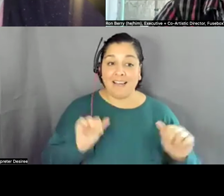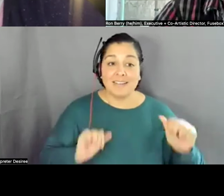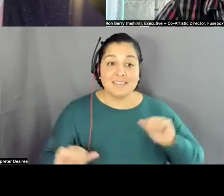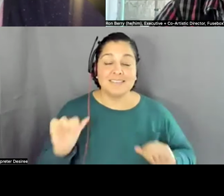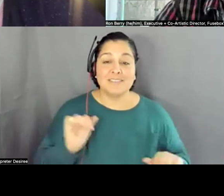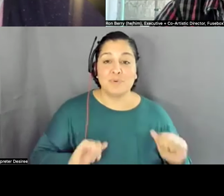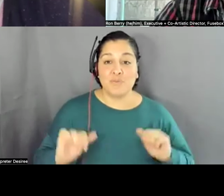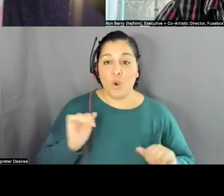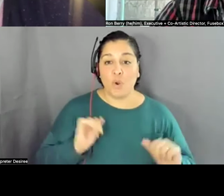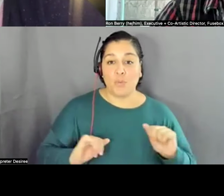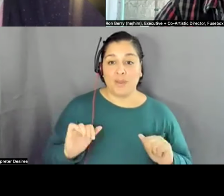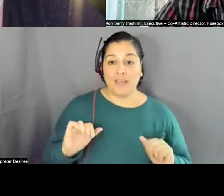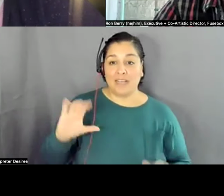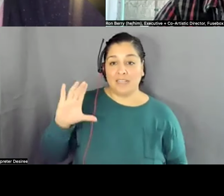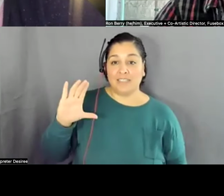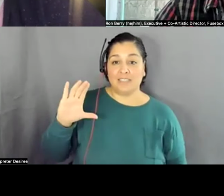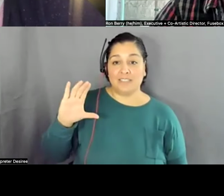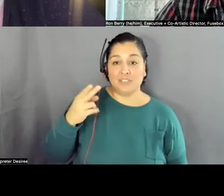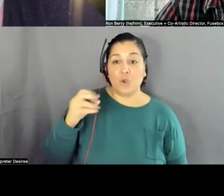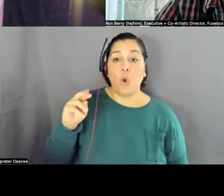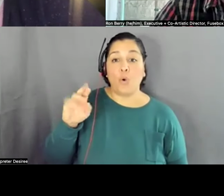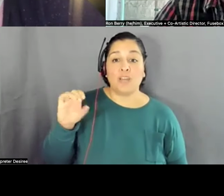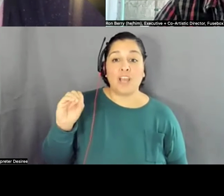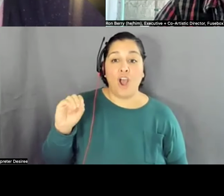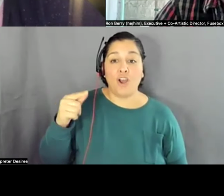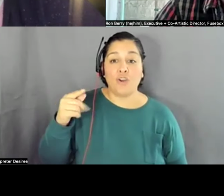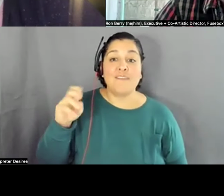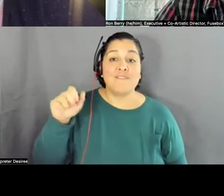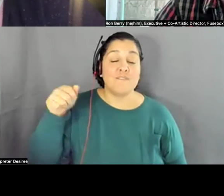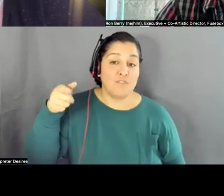This choreographer, Willie Dorner, has this piece called Bodies in Urban Spaces.